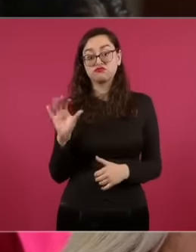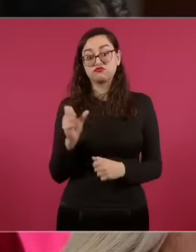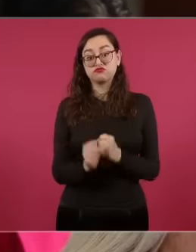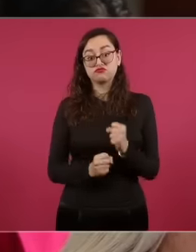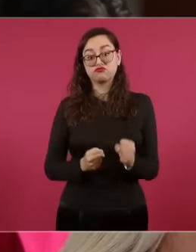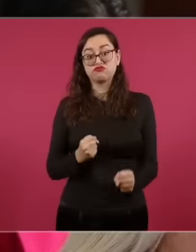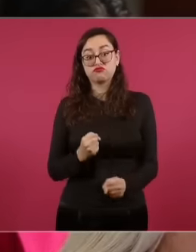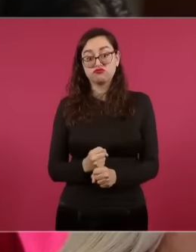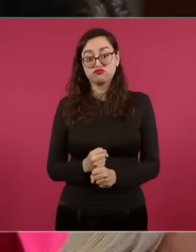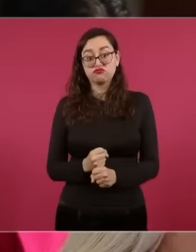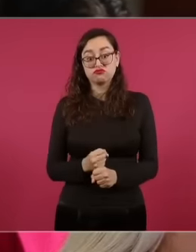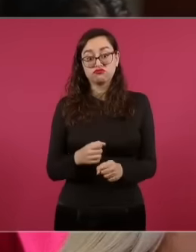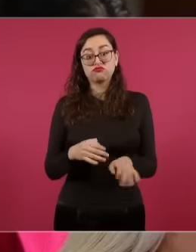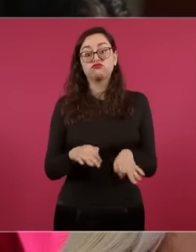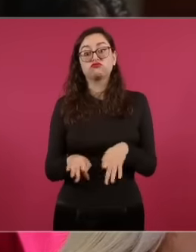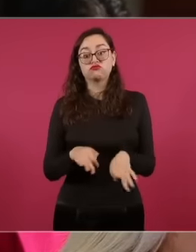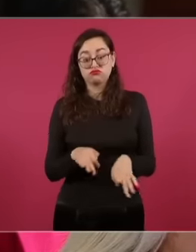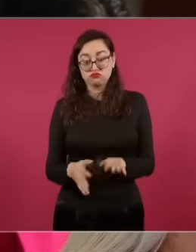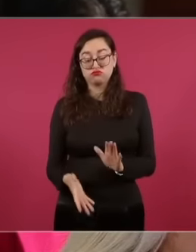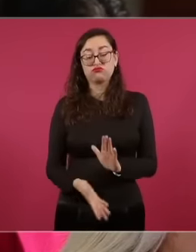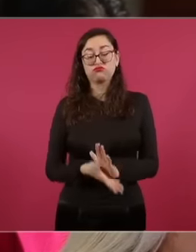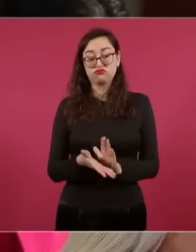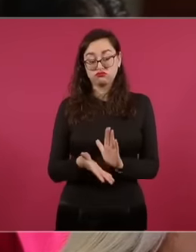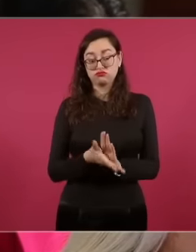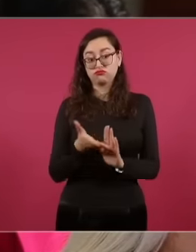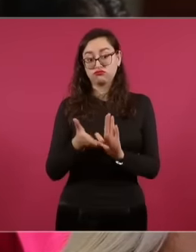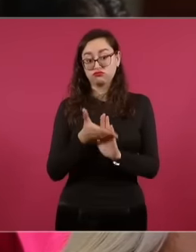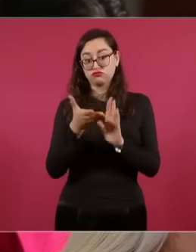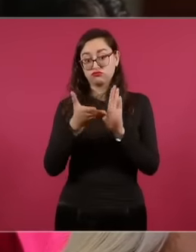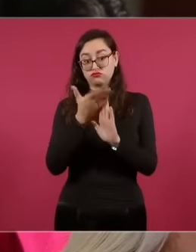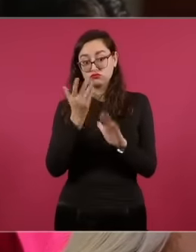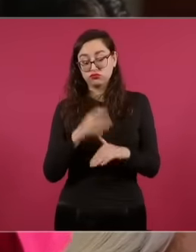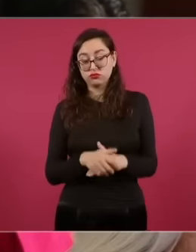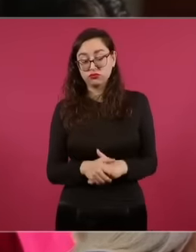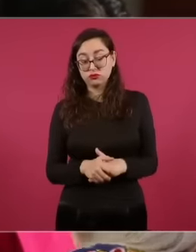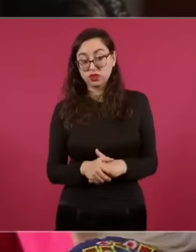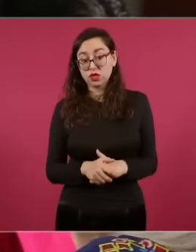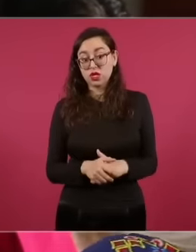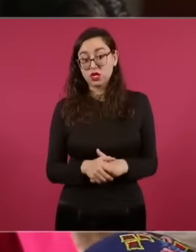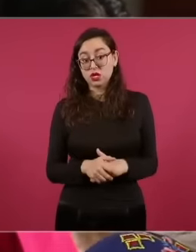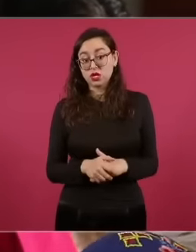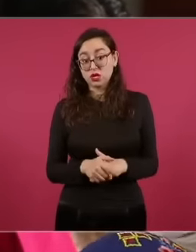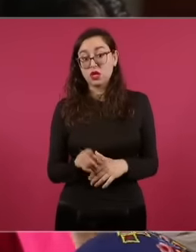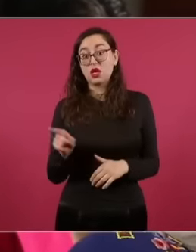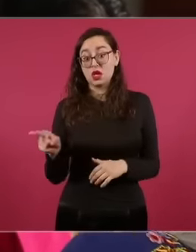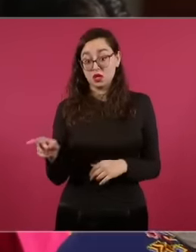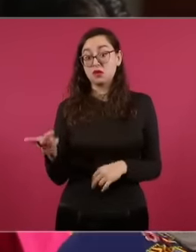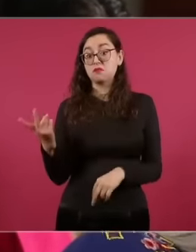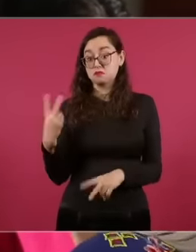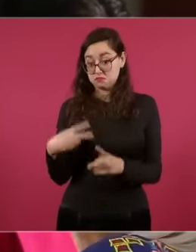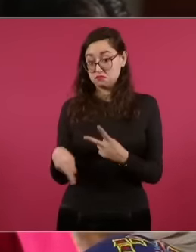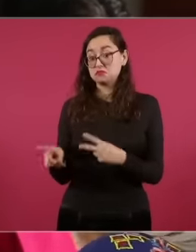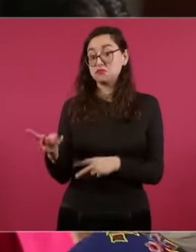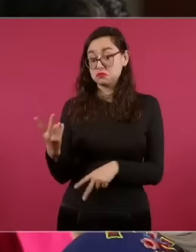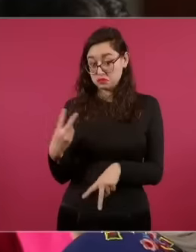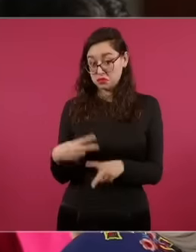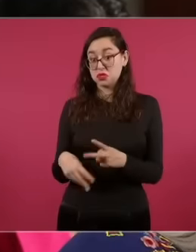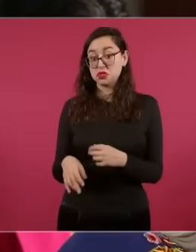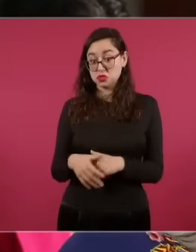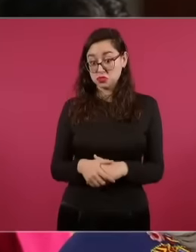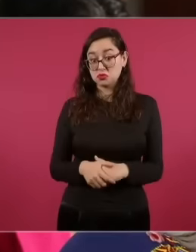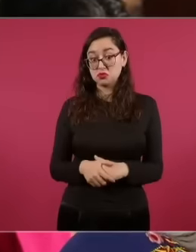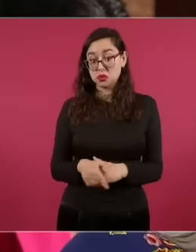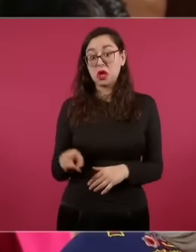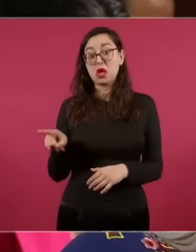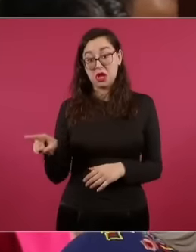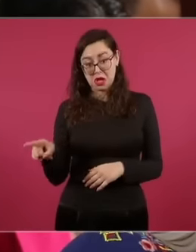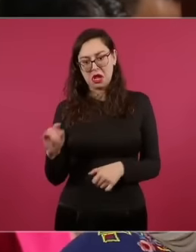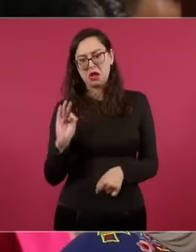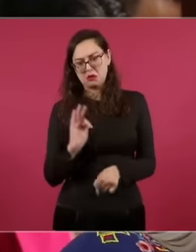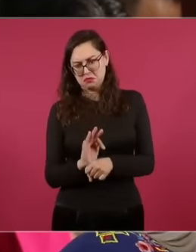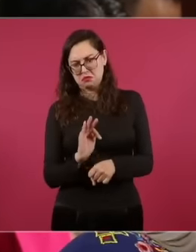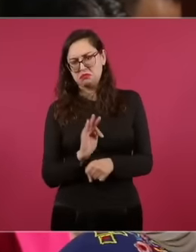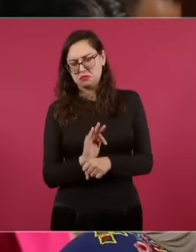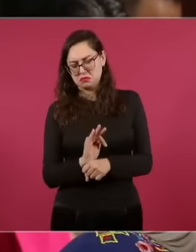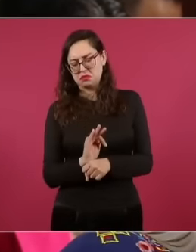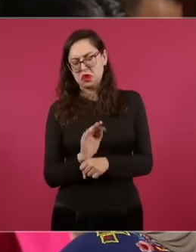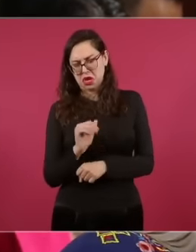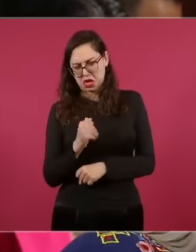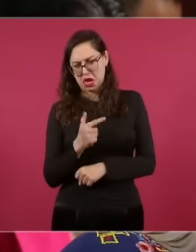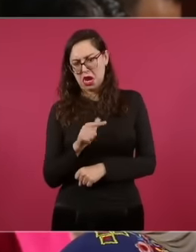years in the construction industry and he came Well, he is pro proamlo was here he has been with